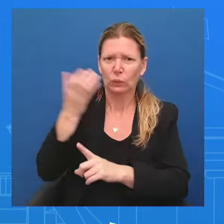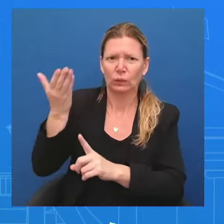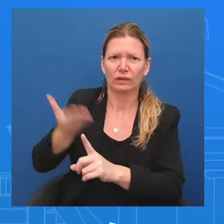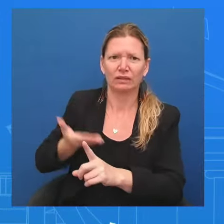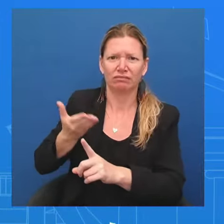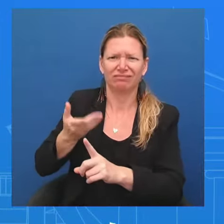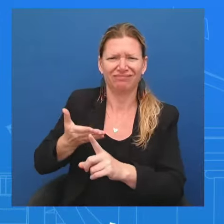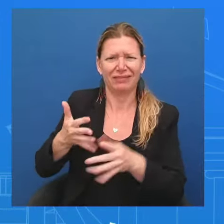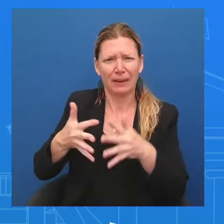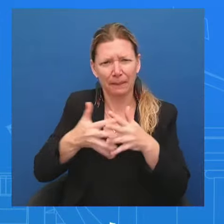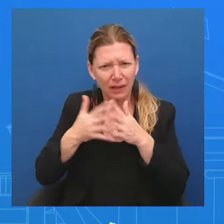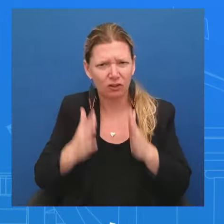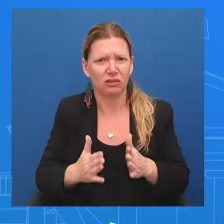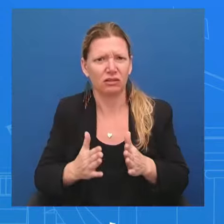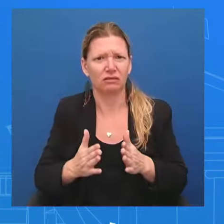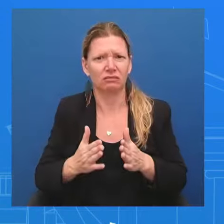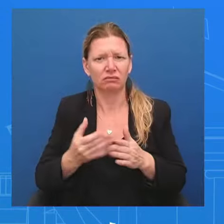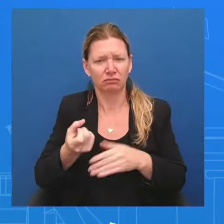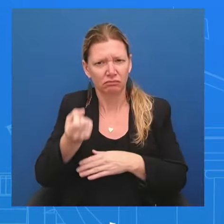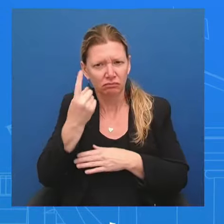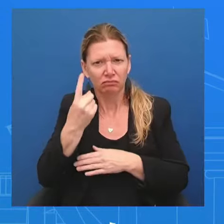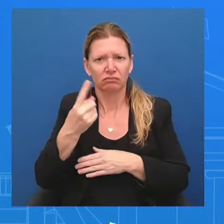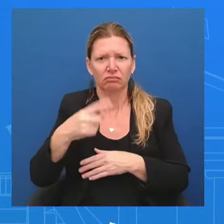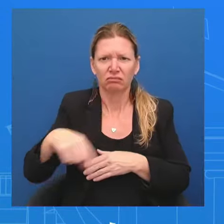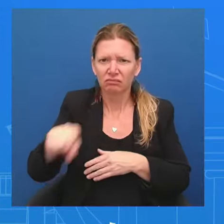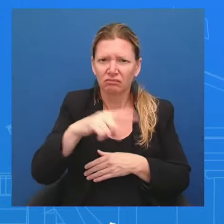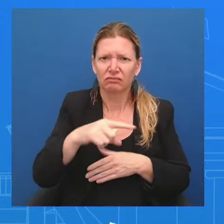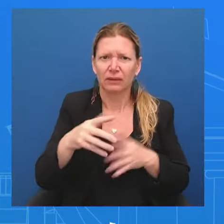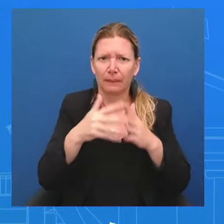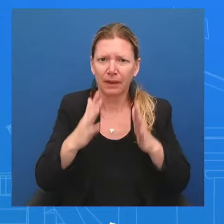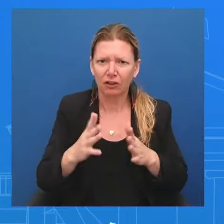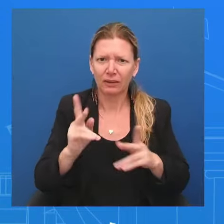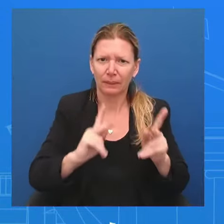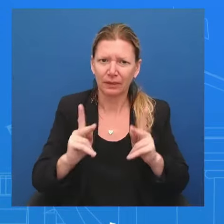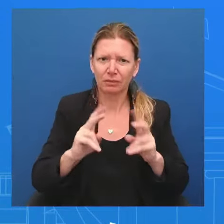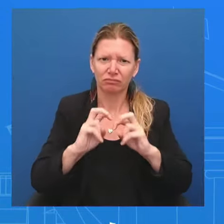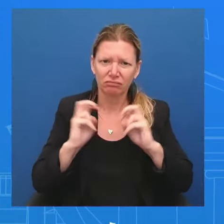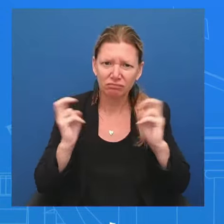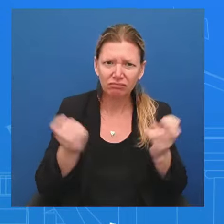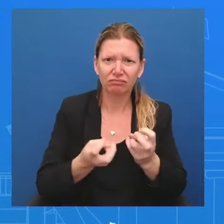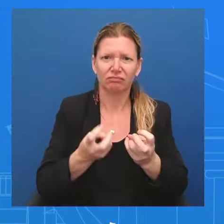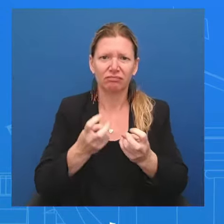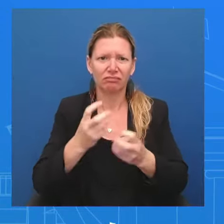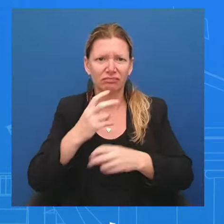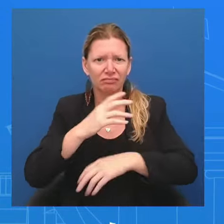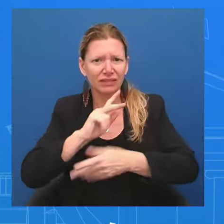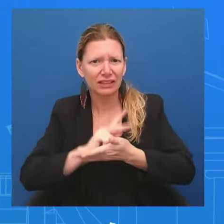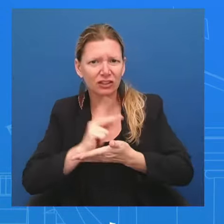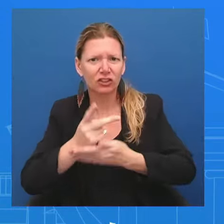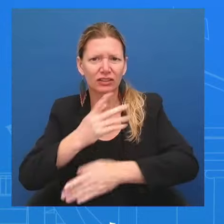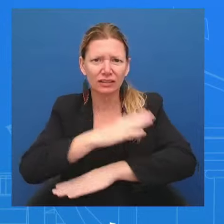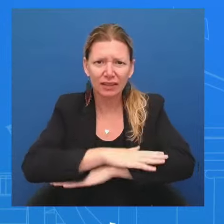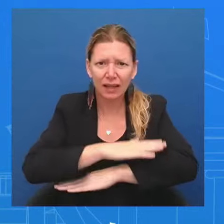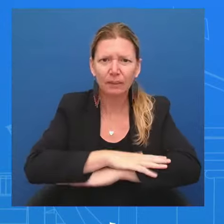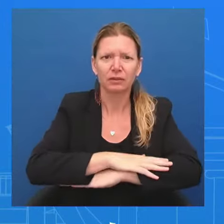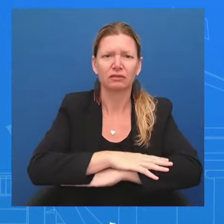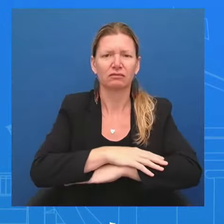growing up where he watched his family having to sit around the kitchen table, making incredibly difficult decision. And the president has always said